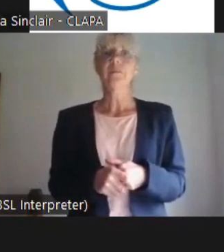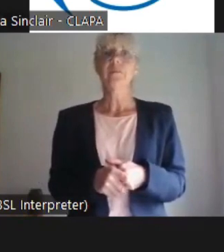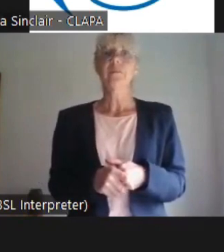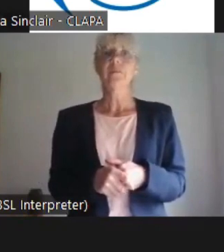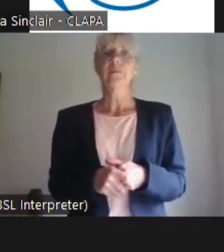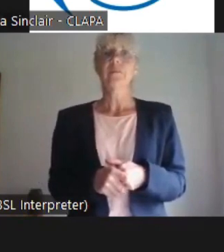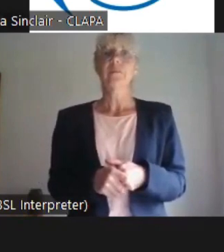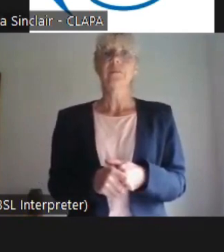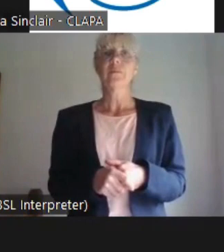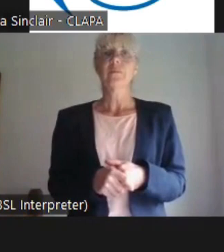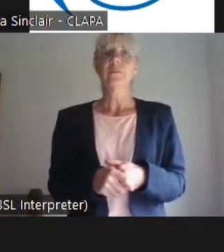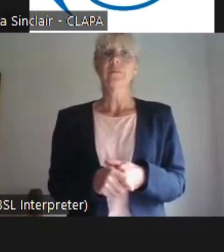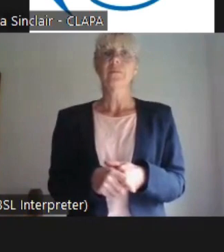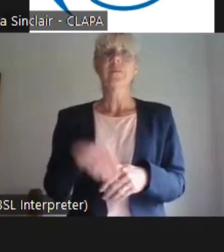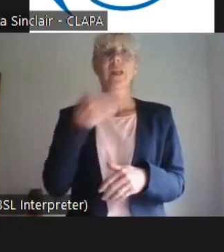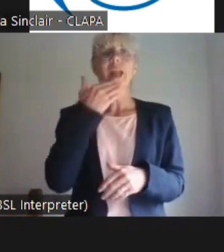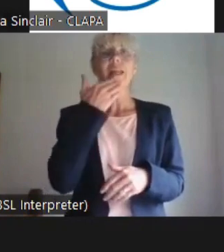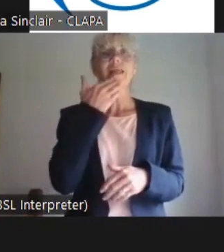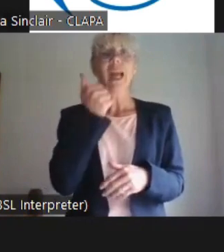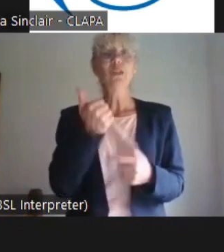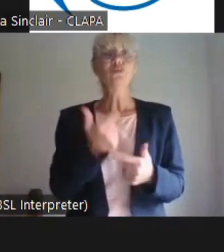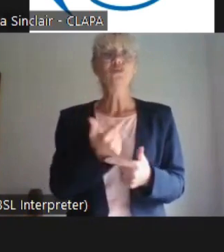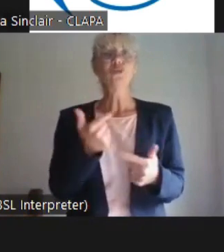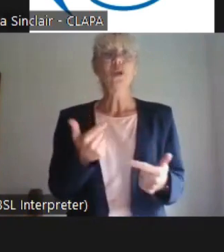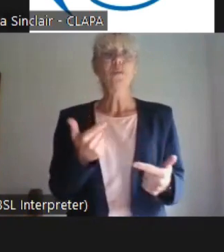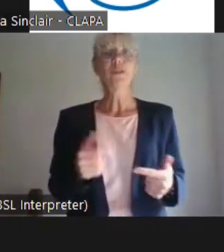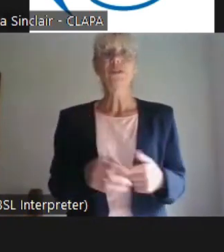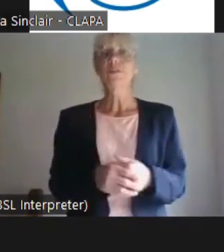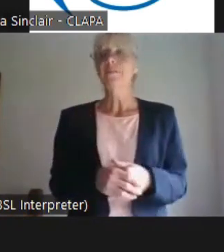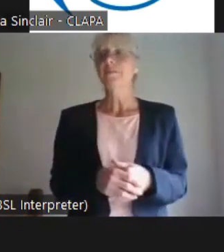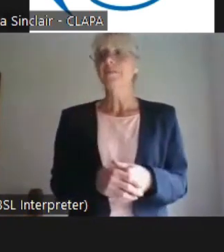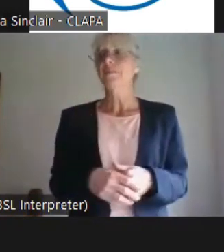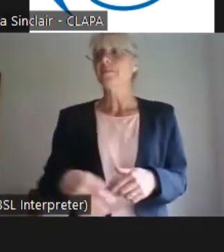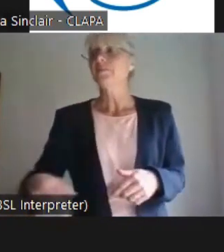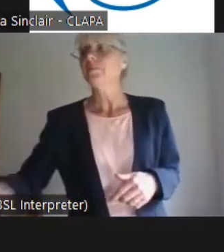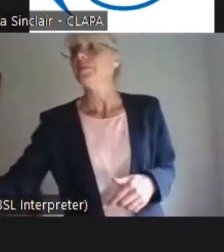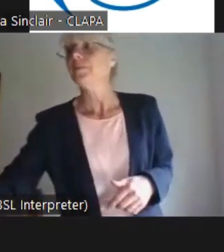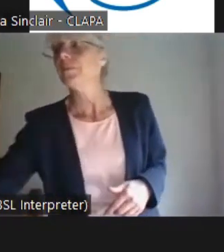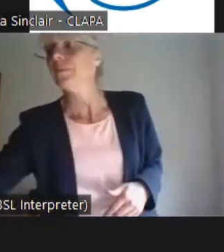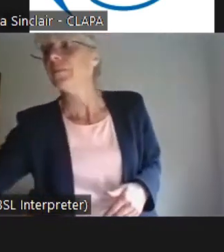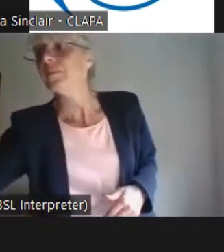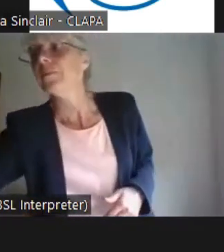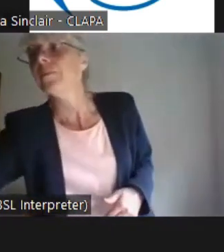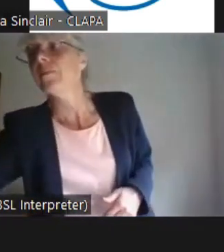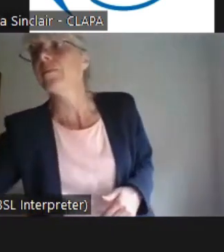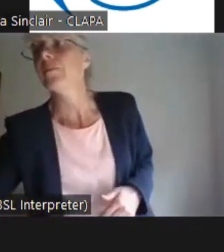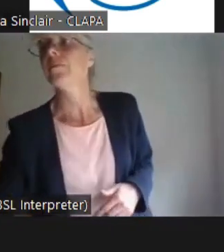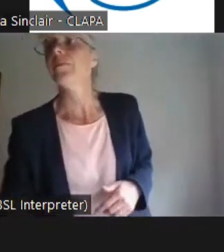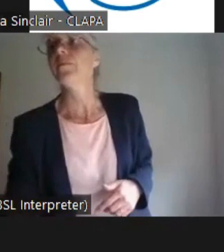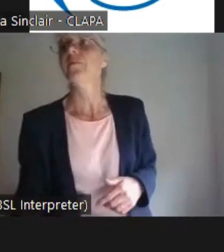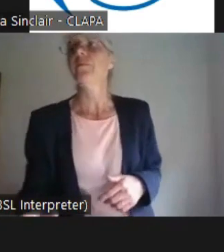brilliant thank you um so the next question is how can I do hearing tests on my own